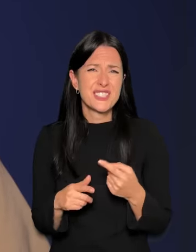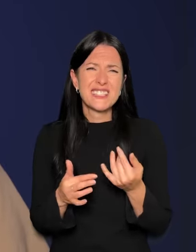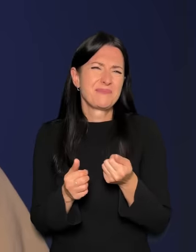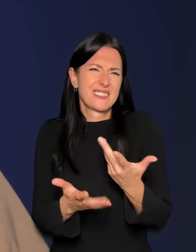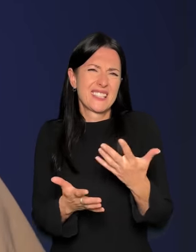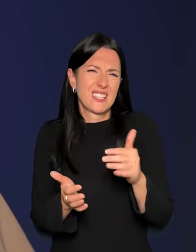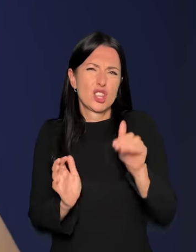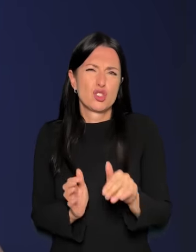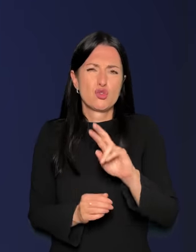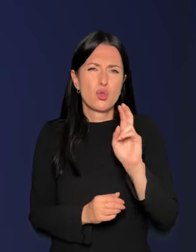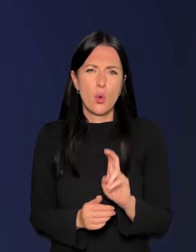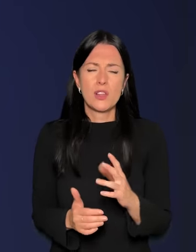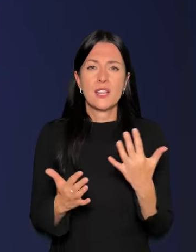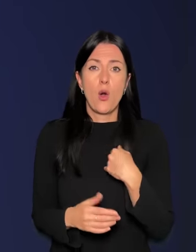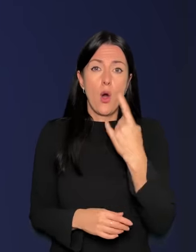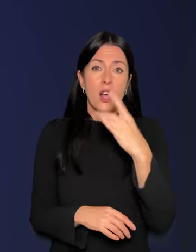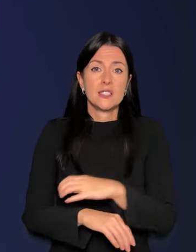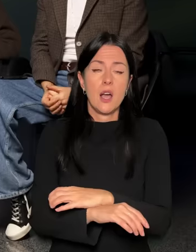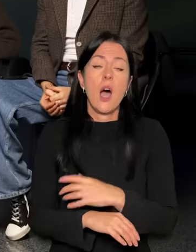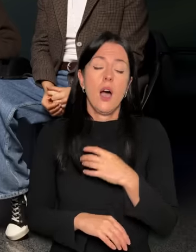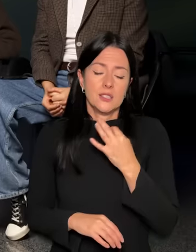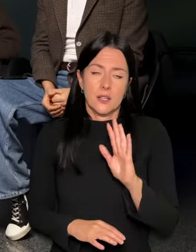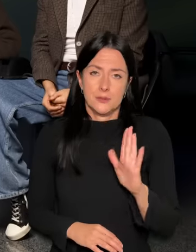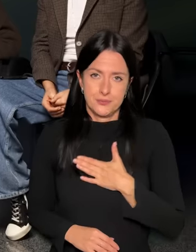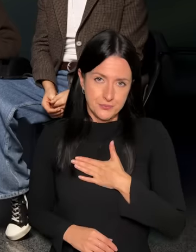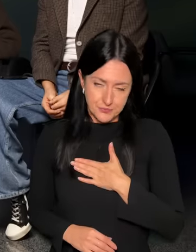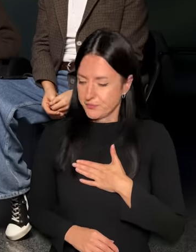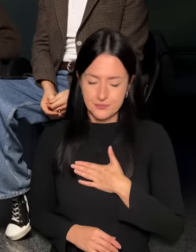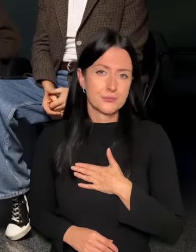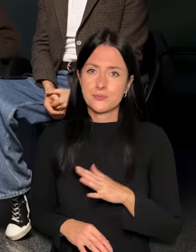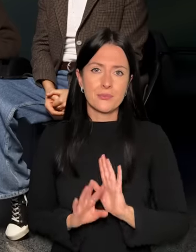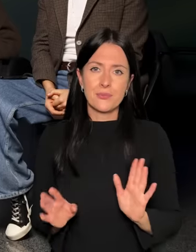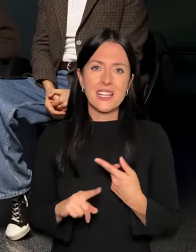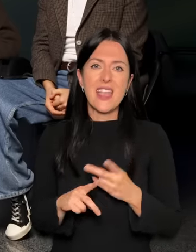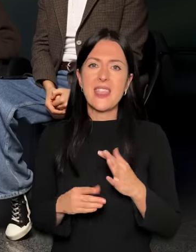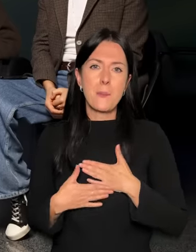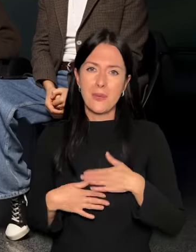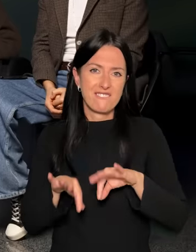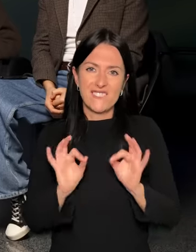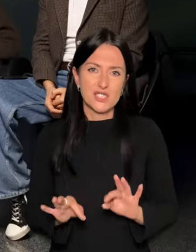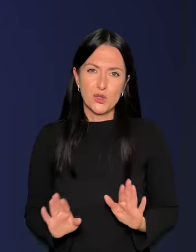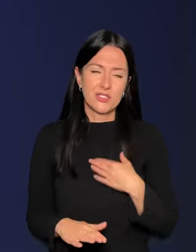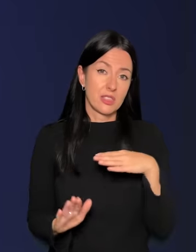I put it on, and I immediately said, "This is not my style."